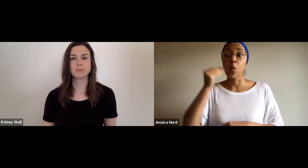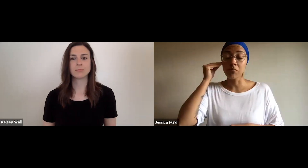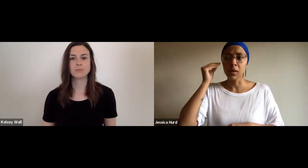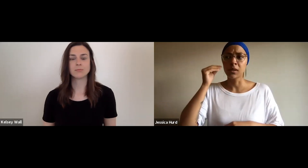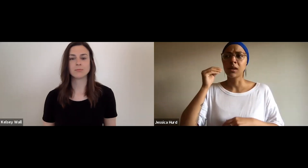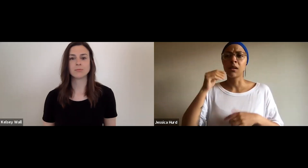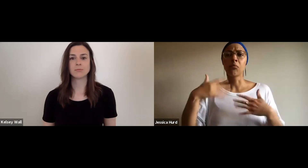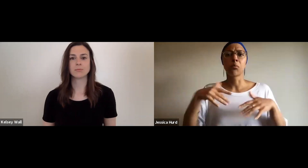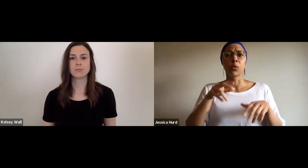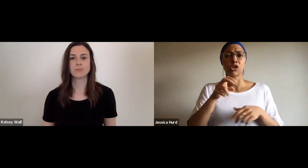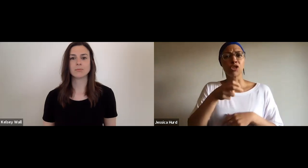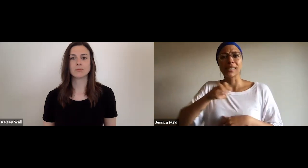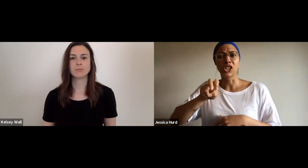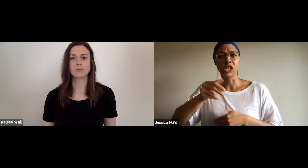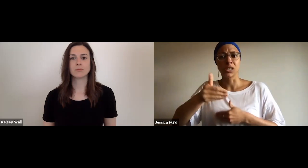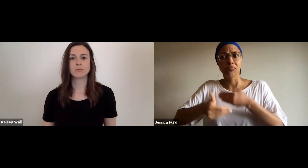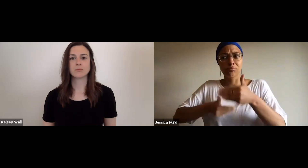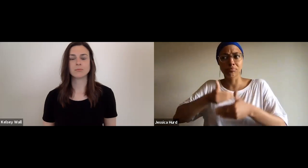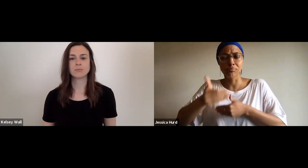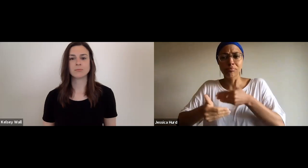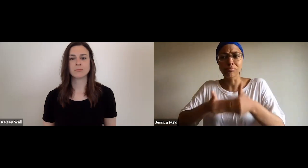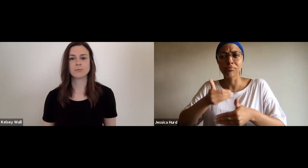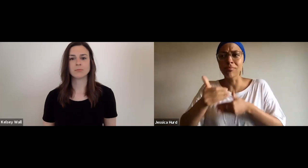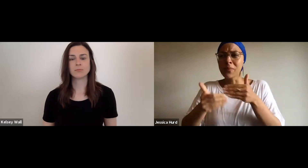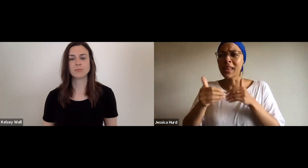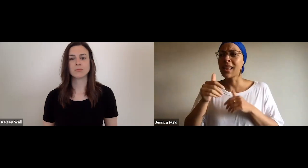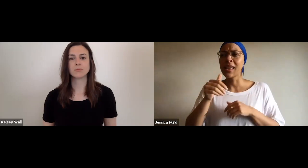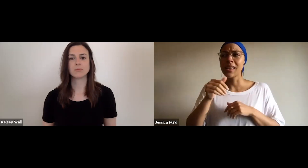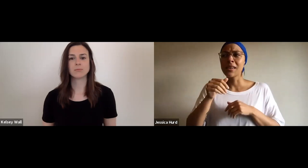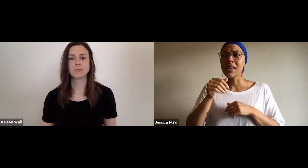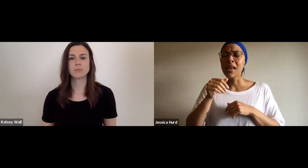and with everything around me here, that transition and that process